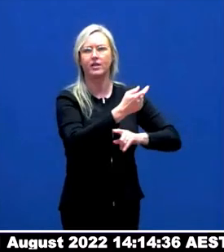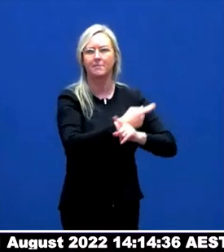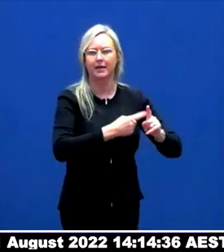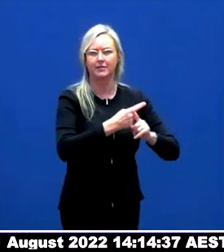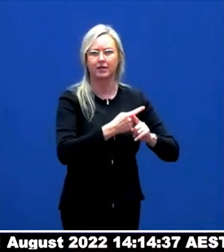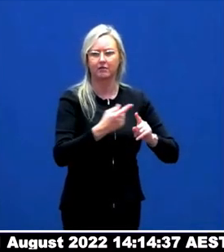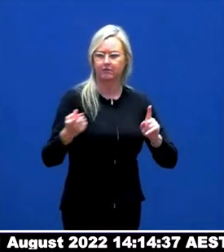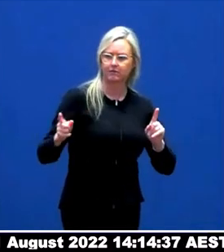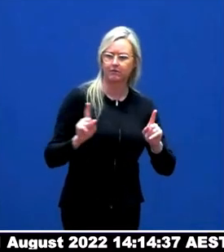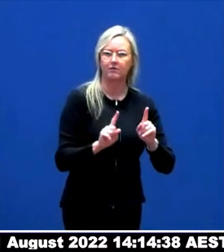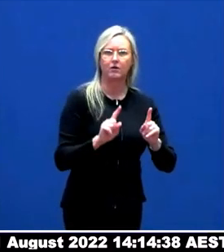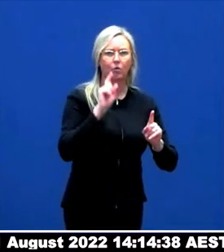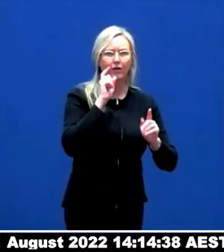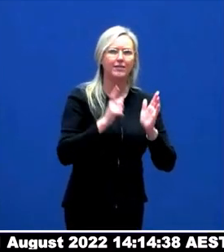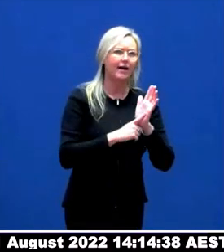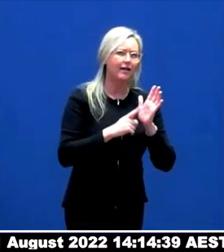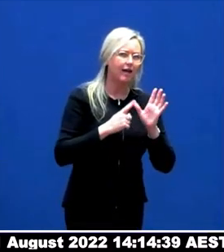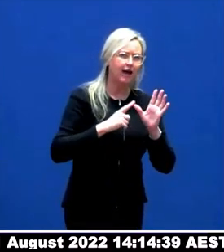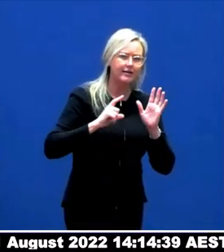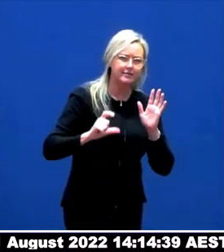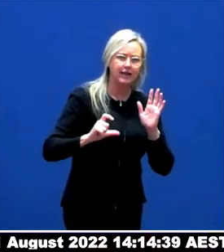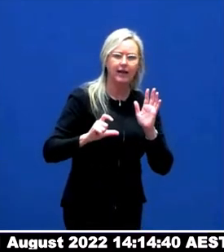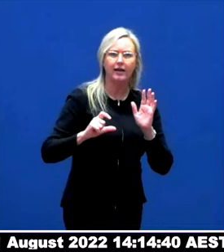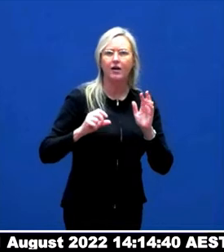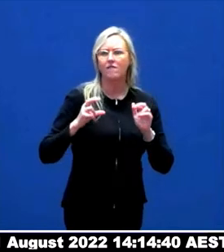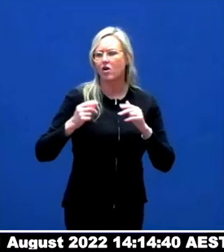with our Local Area Coordinator from one of our partners in the community.